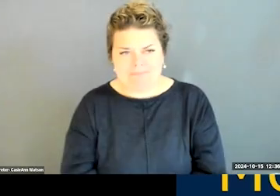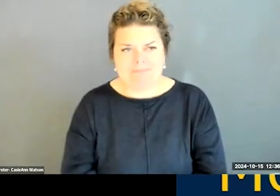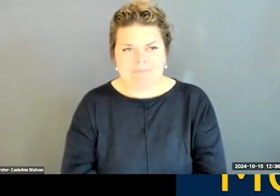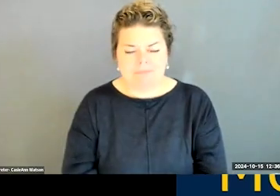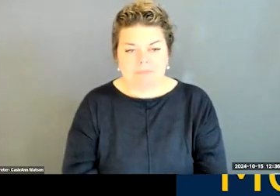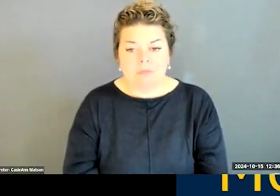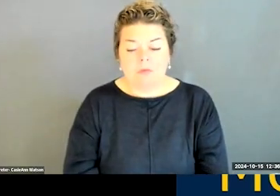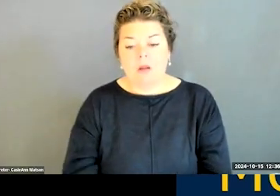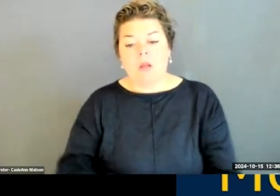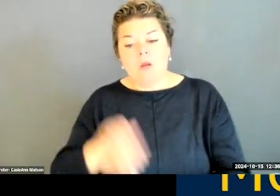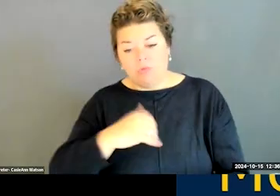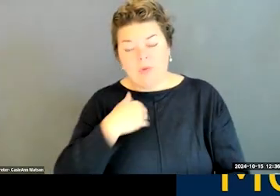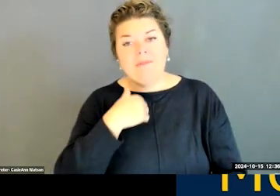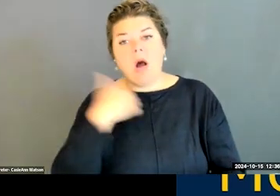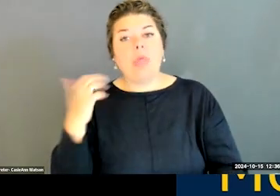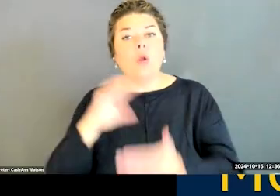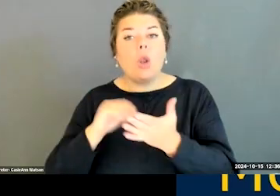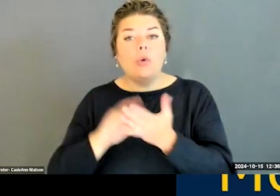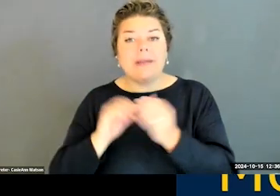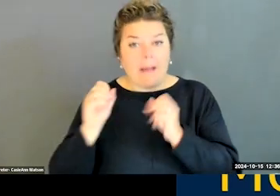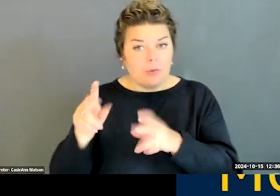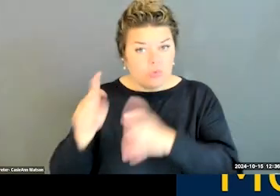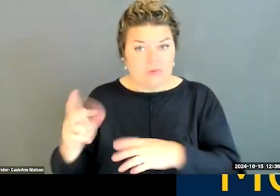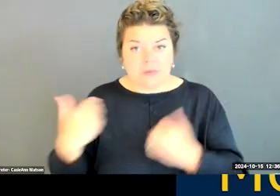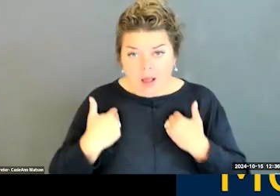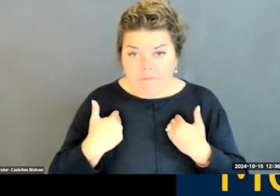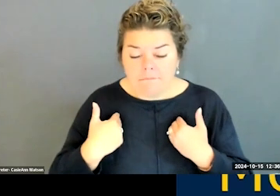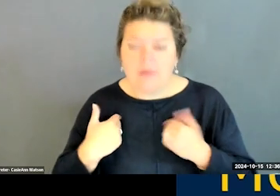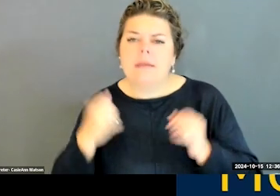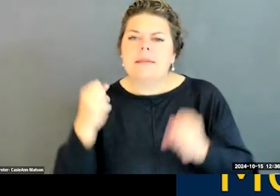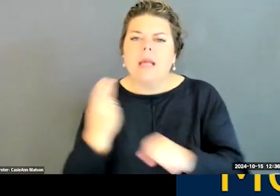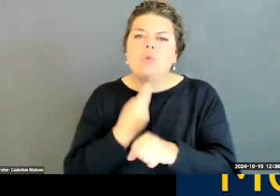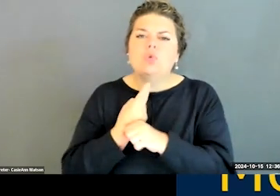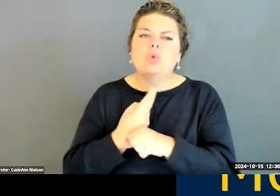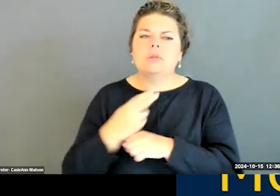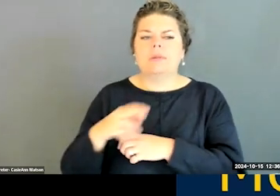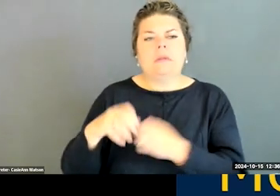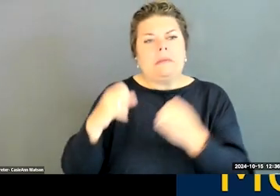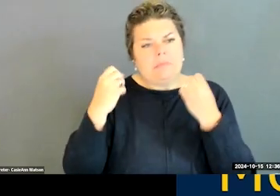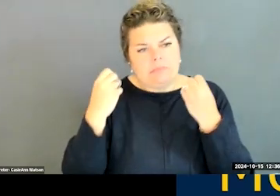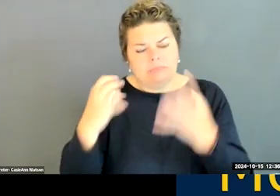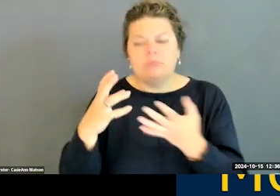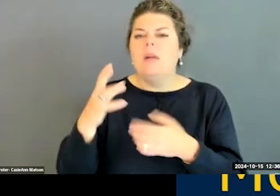We do have some other learning opportunities available for you. You can use a filterable list of resources on our website